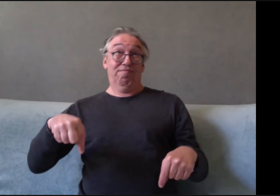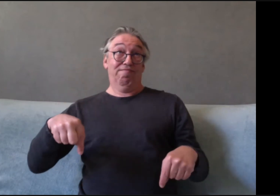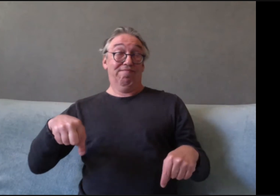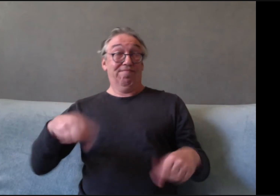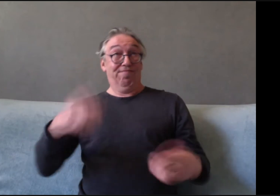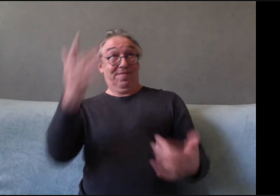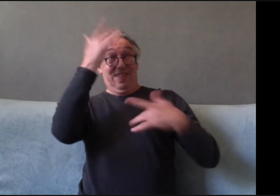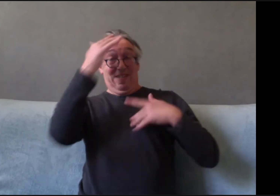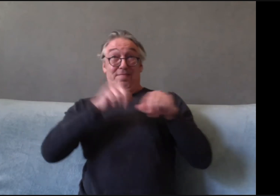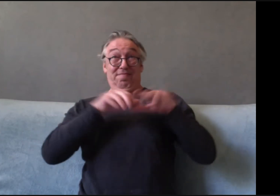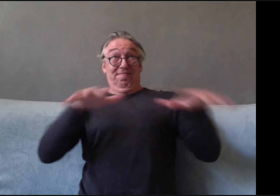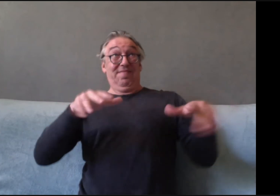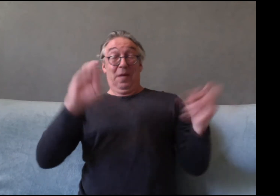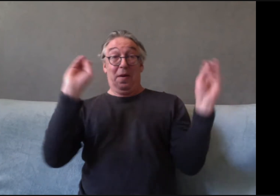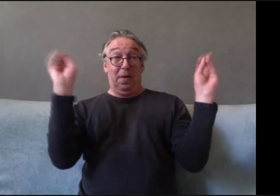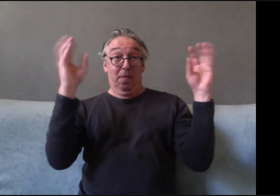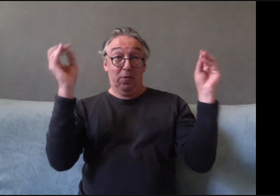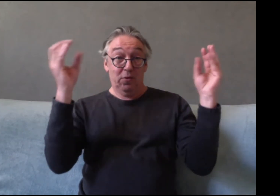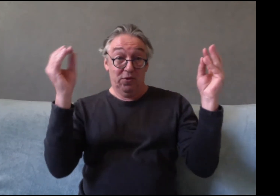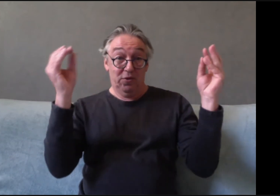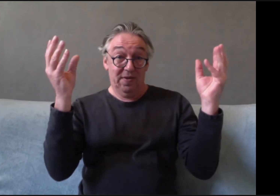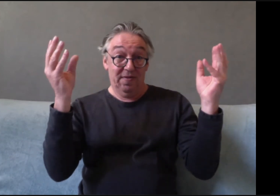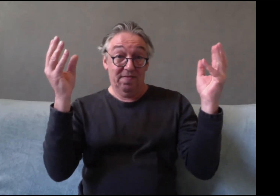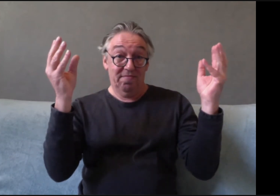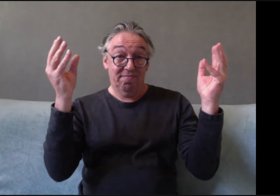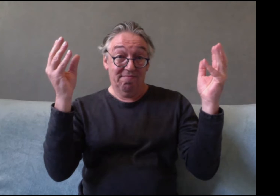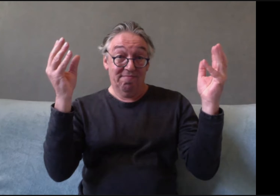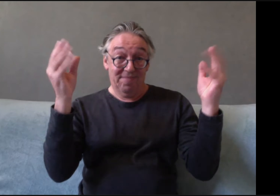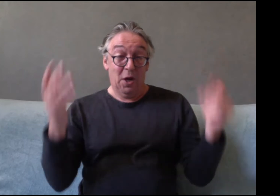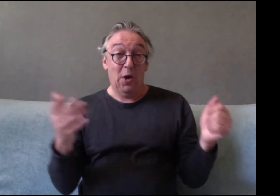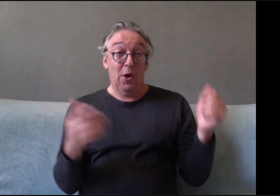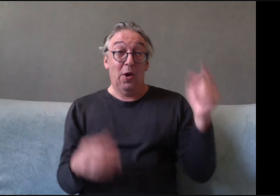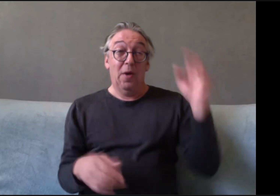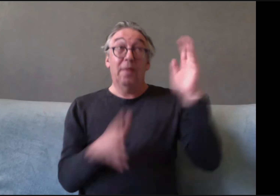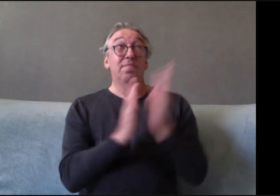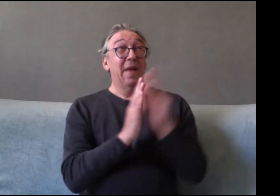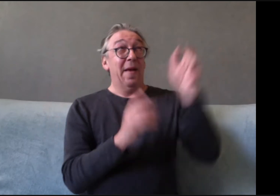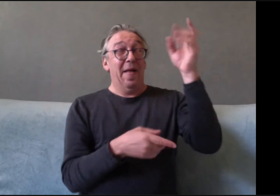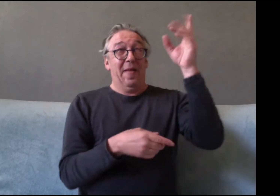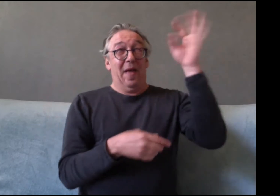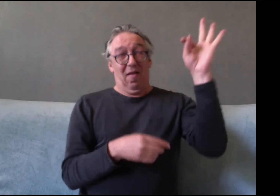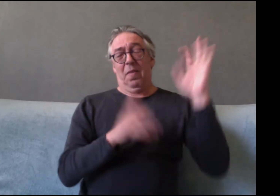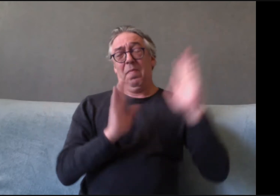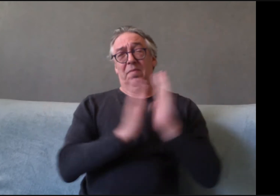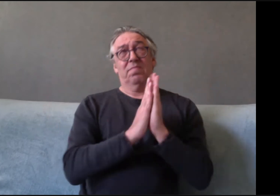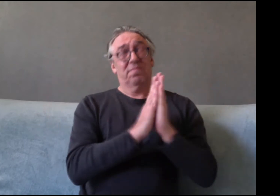Because we need to share what kind of solution is possible to develop